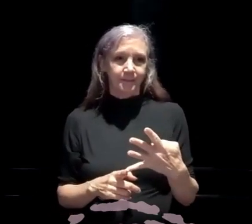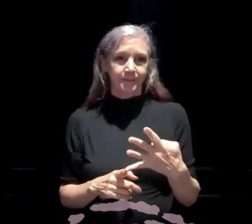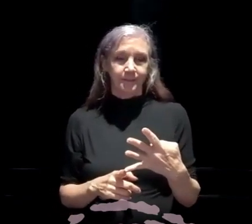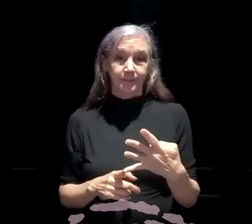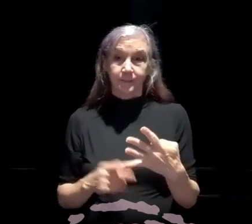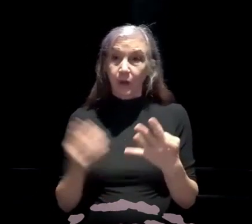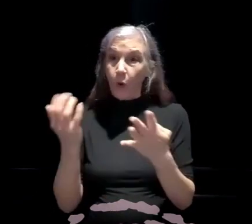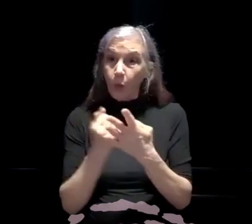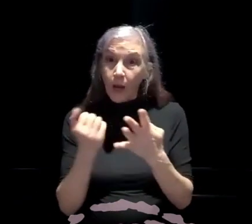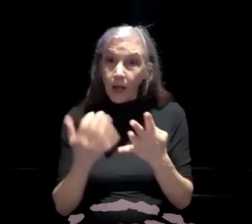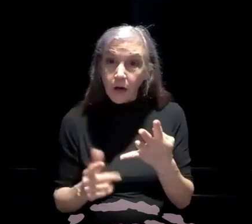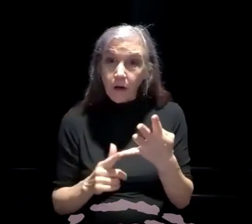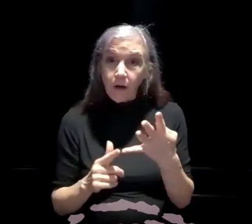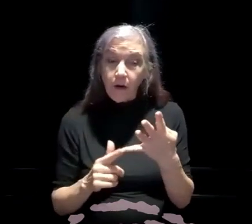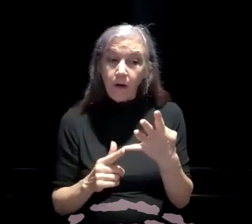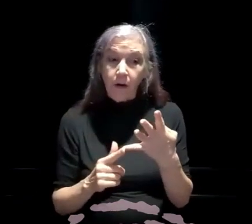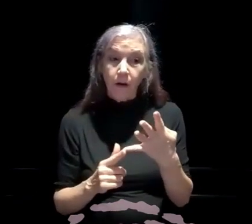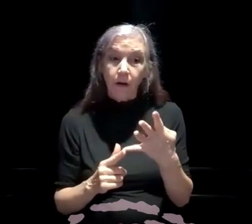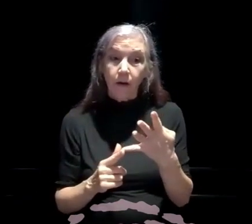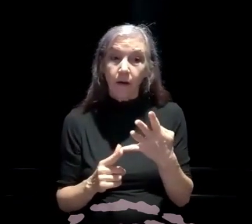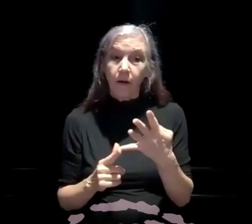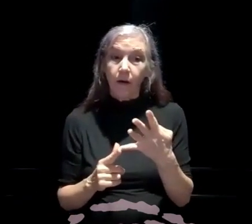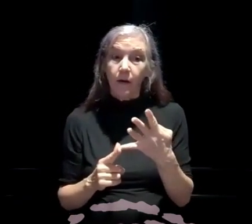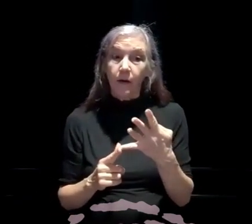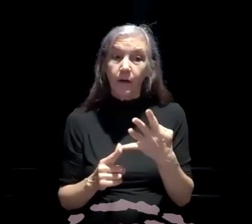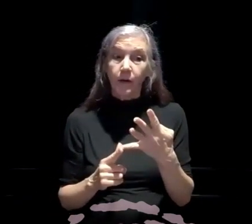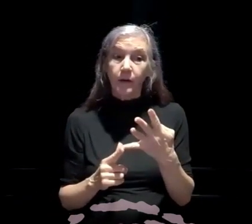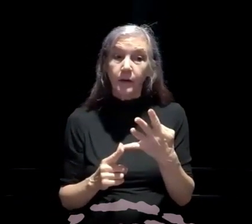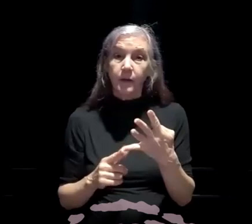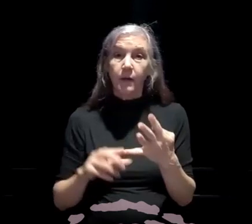And the winner for that is